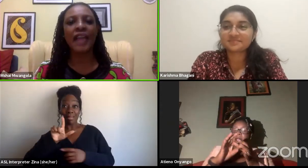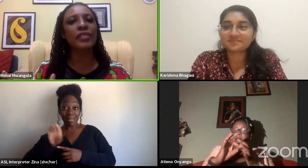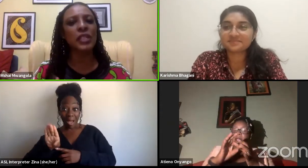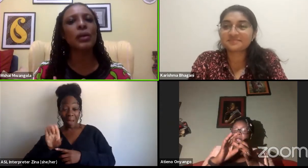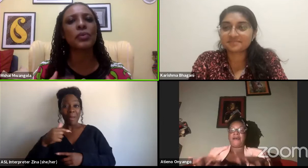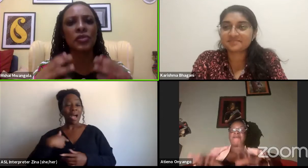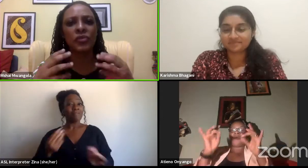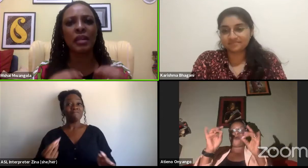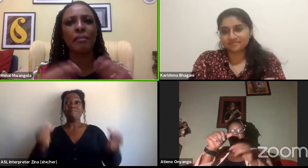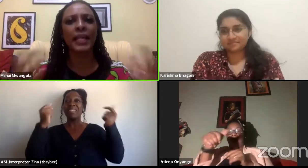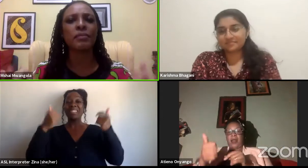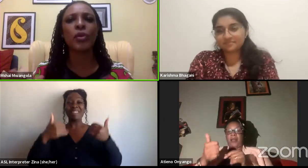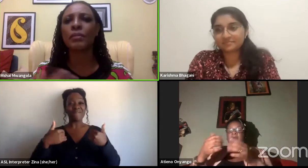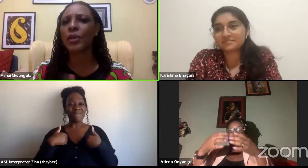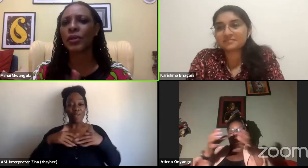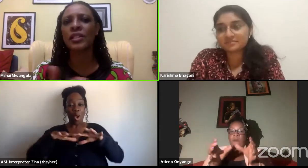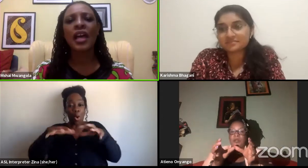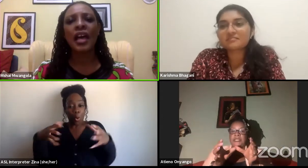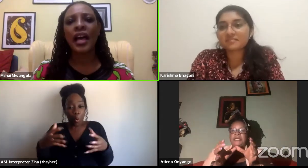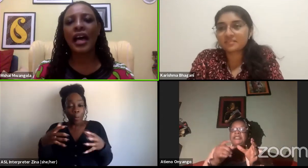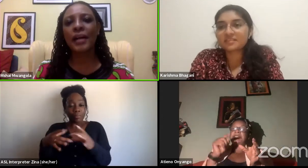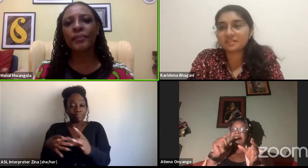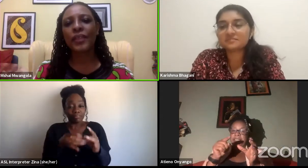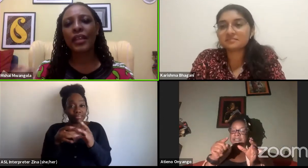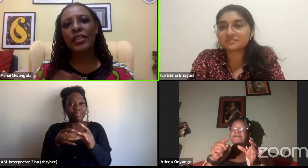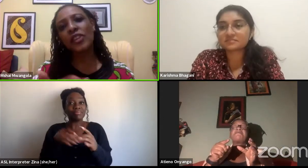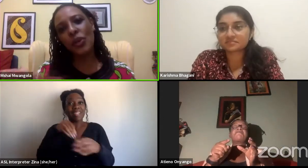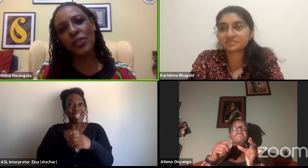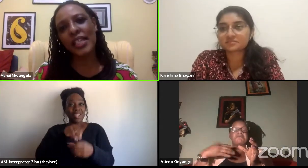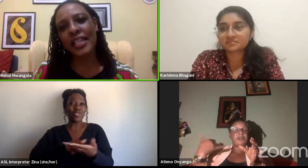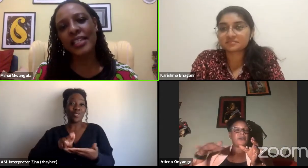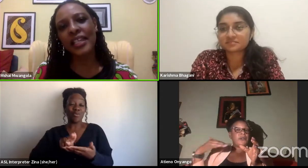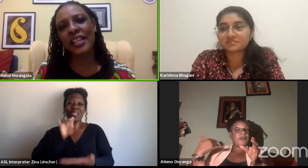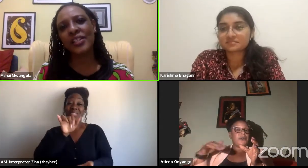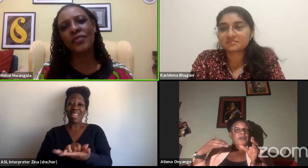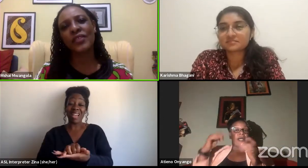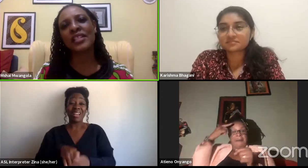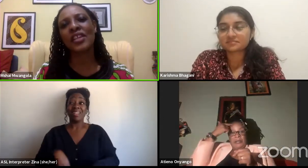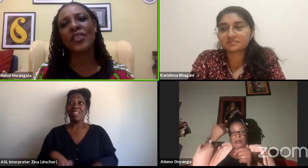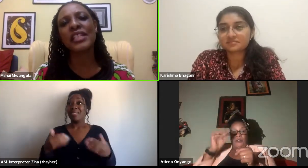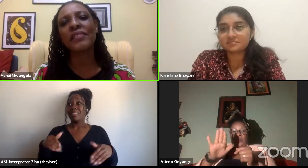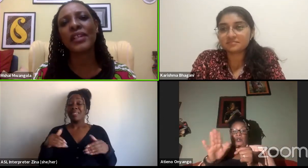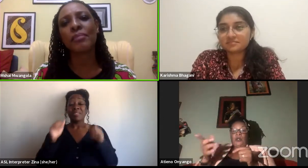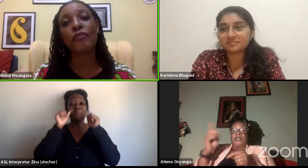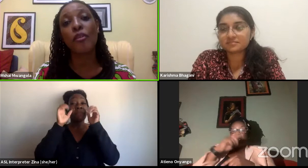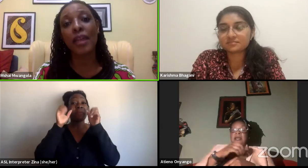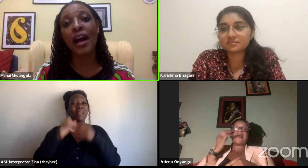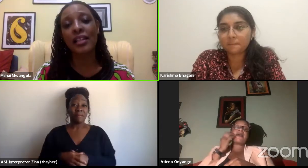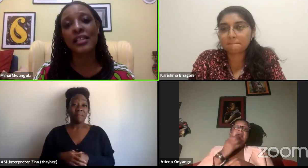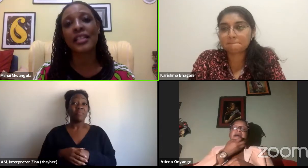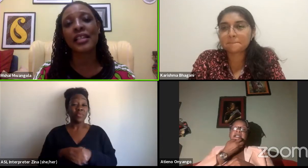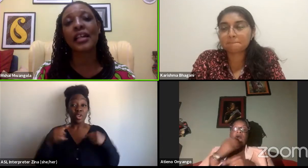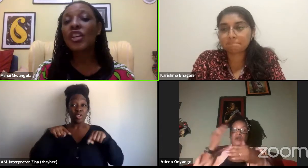And this one was really mind-blowing because in those days, Kenyatta University Creative and Performing Arts Center